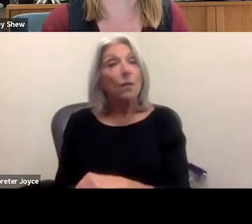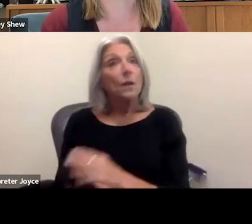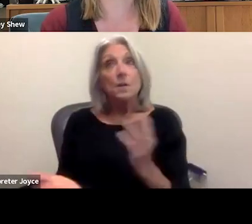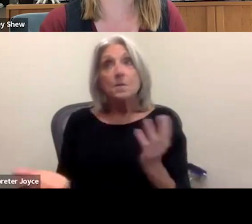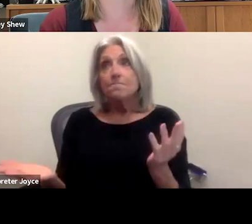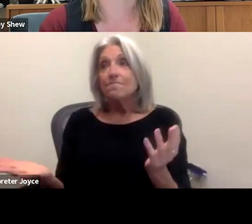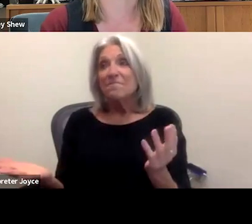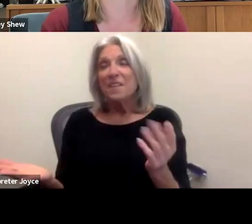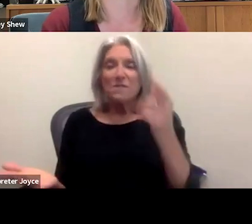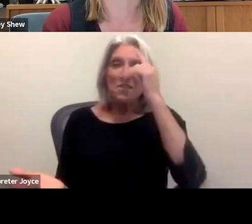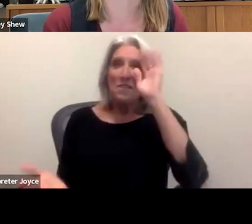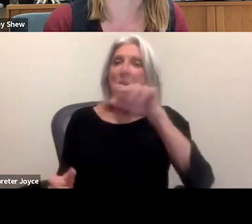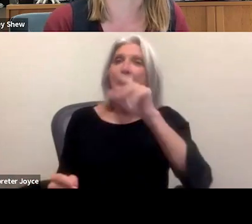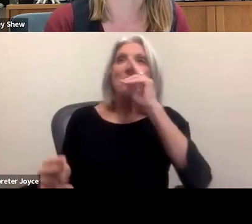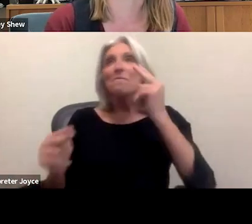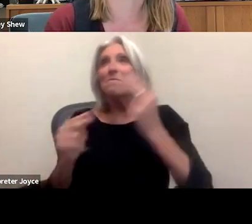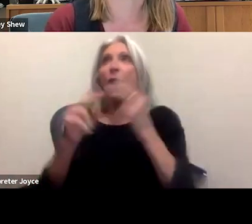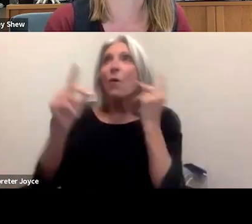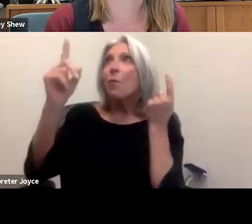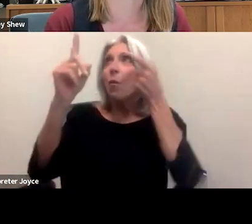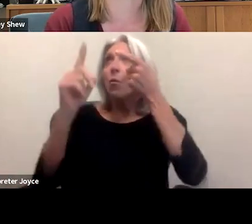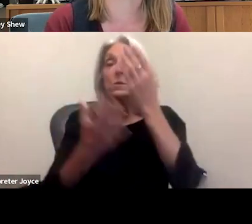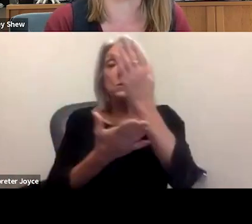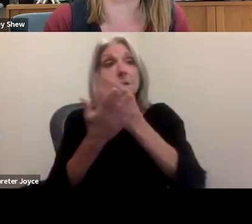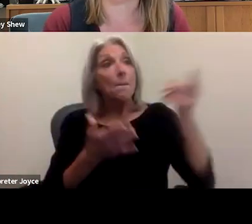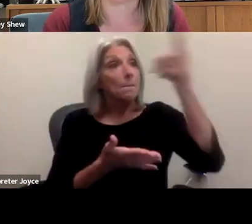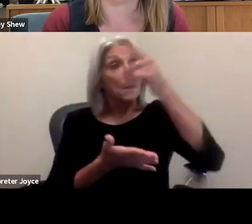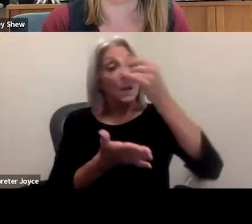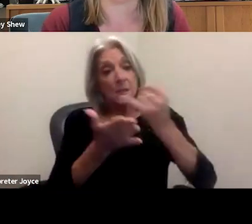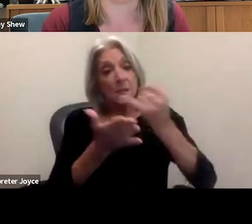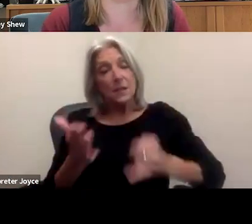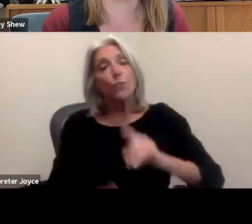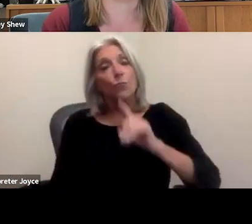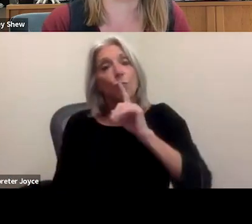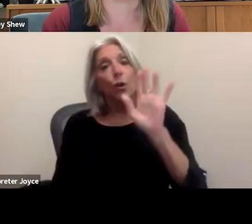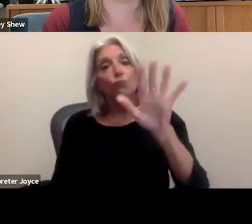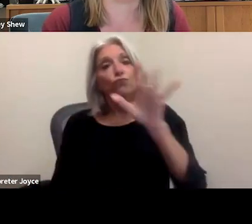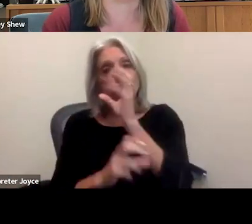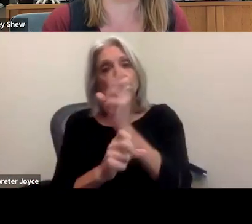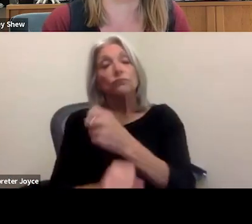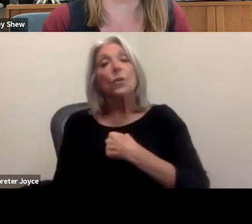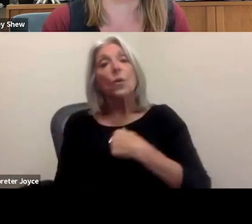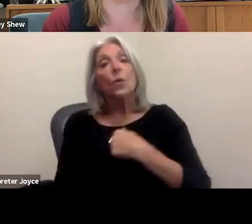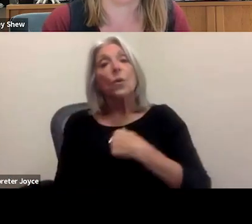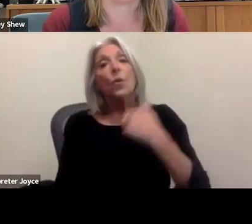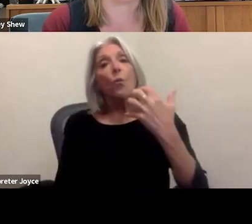goal that some designers really like, we're given the story of universal design